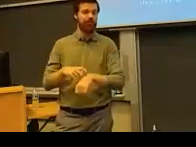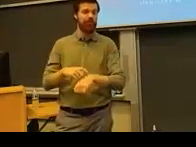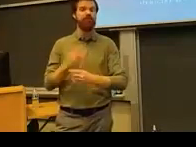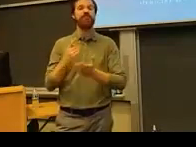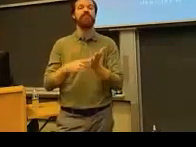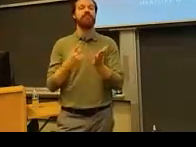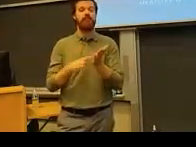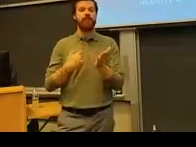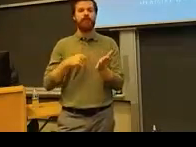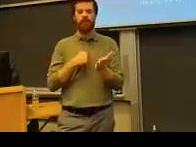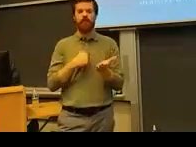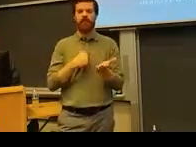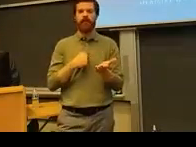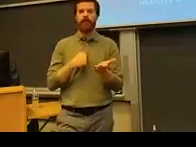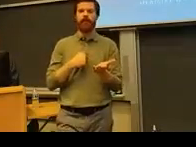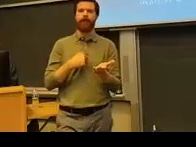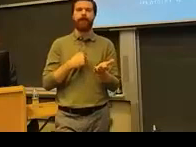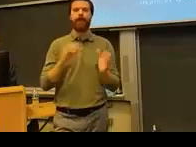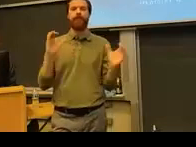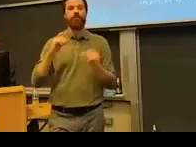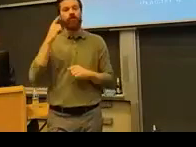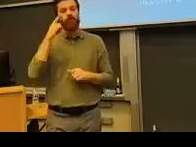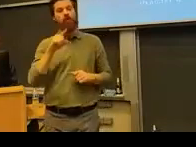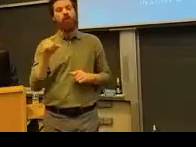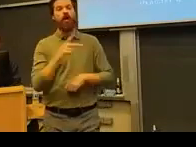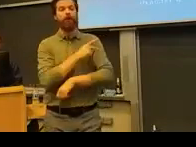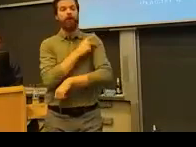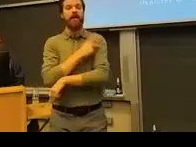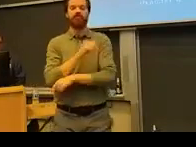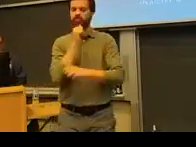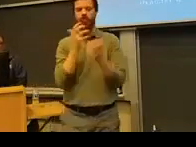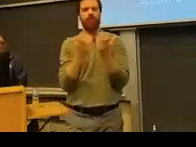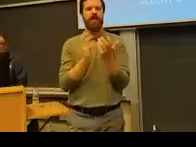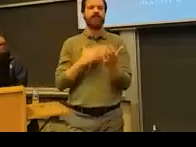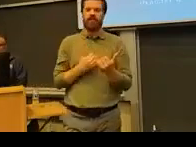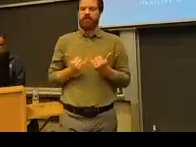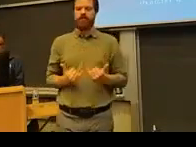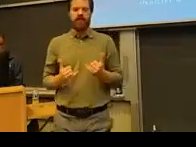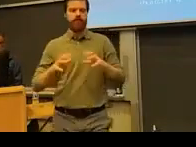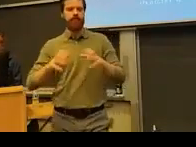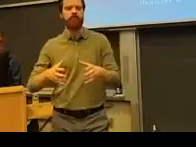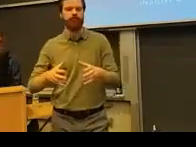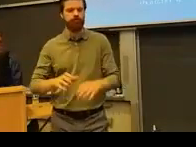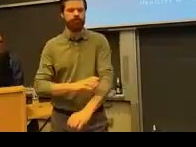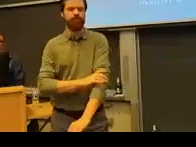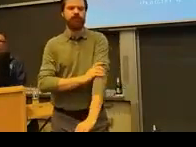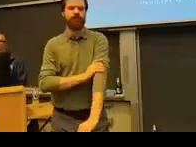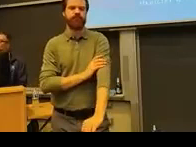looking for uh for patients that don't match our immediate population so as we draw on data